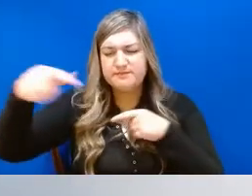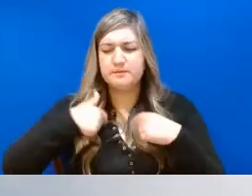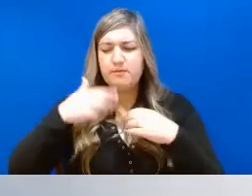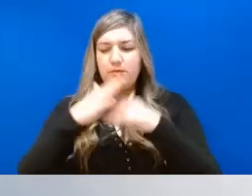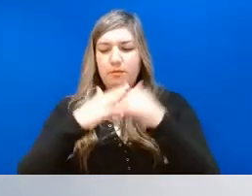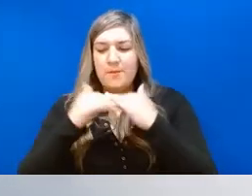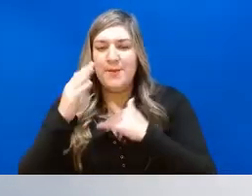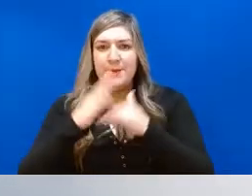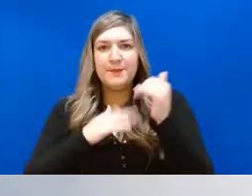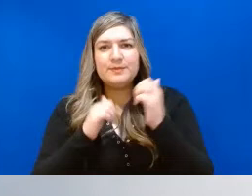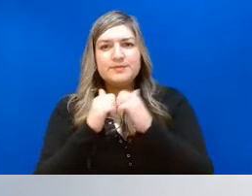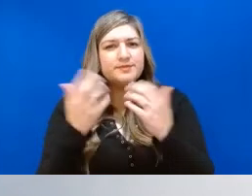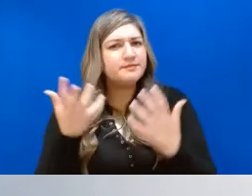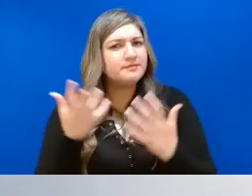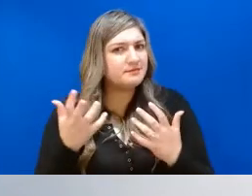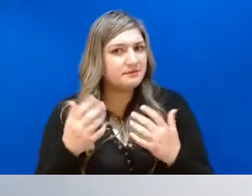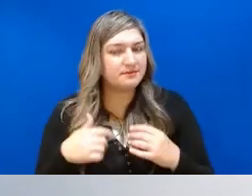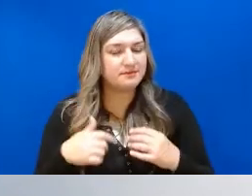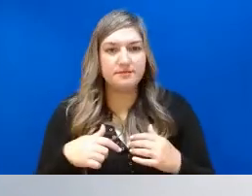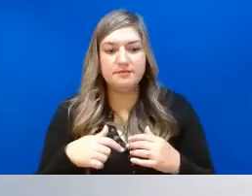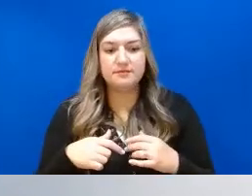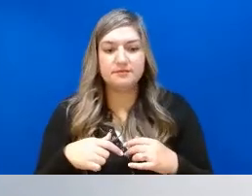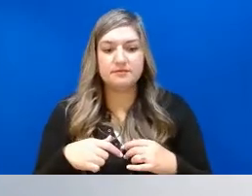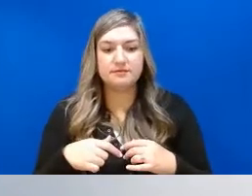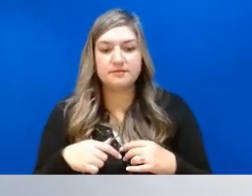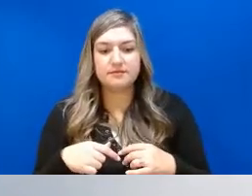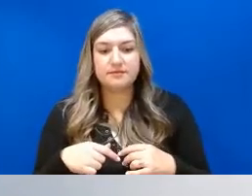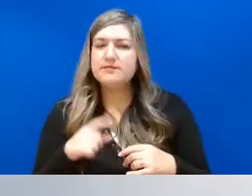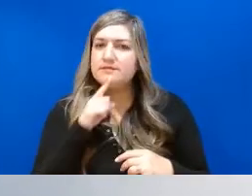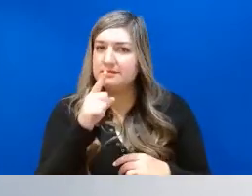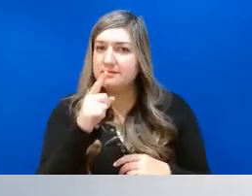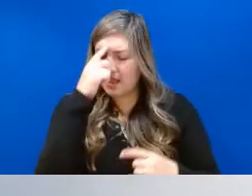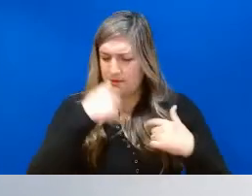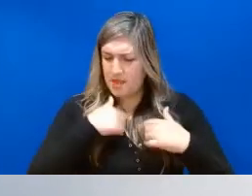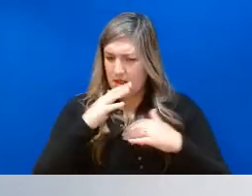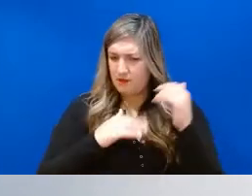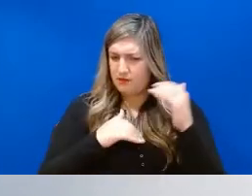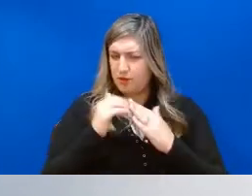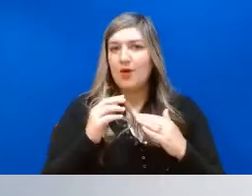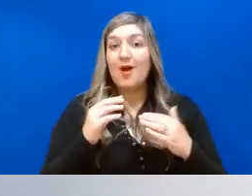And as you're looking at what makes you feel comfortable, you also want to be cognizant of your body language and your communication